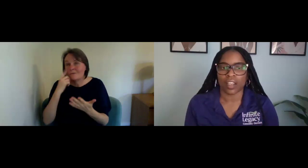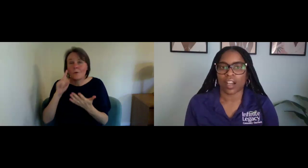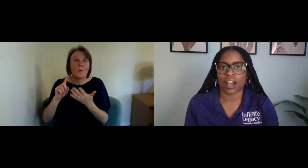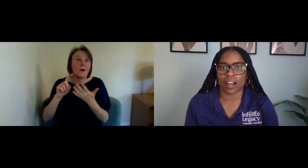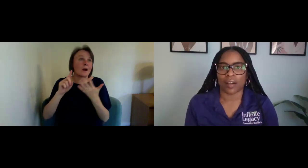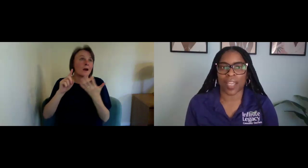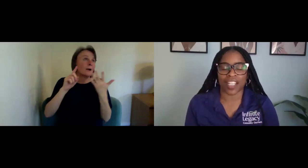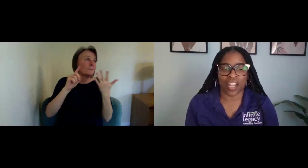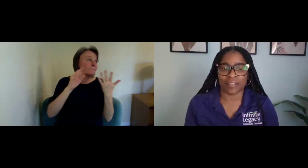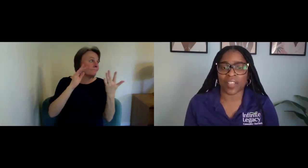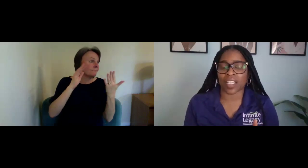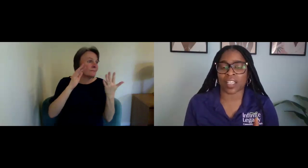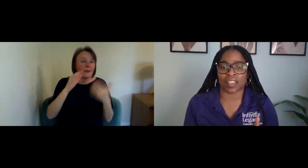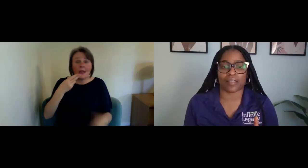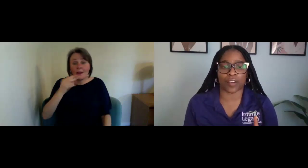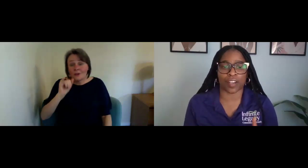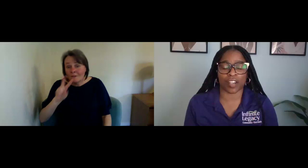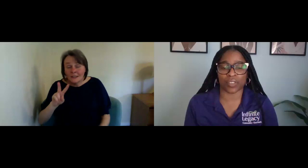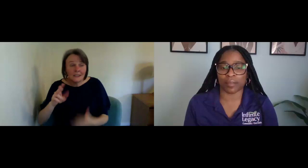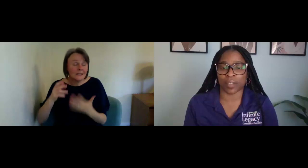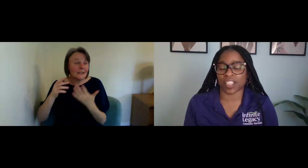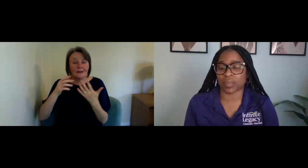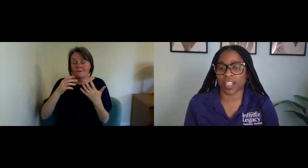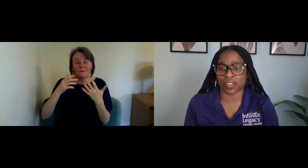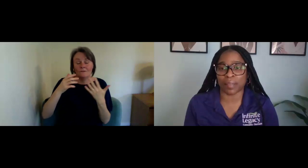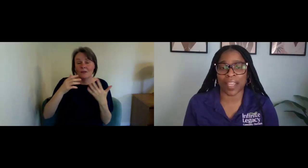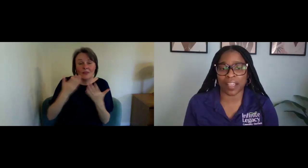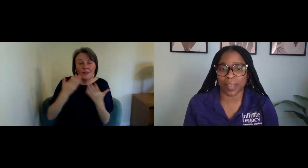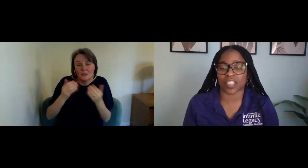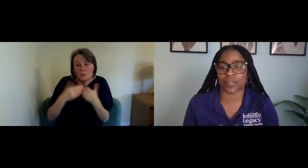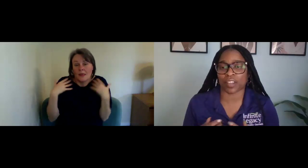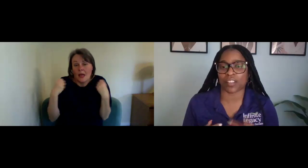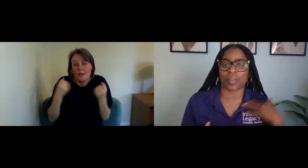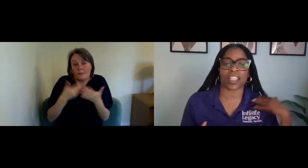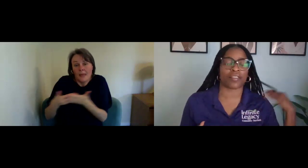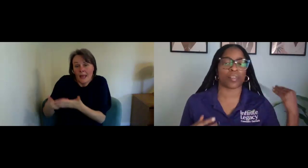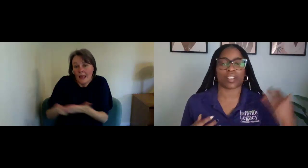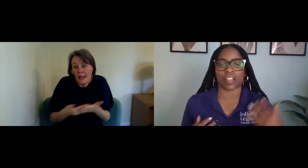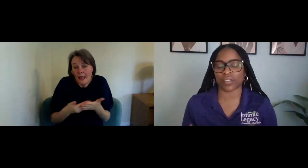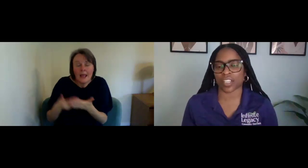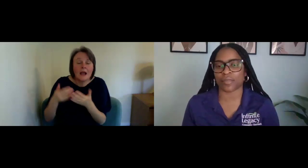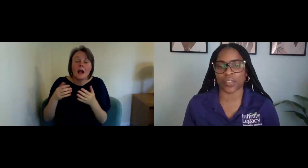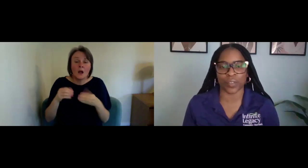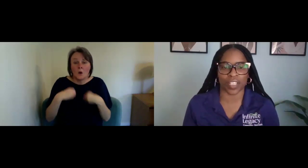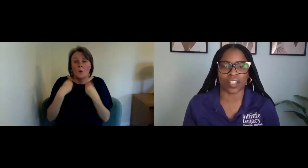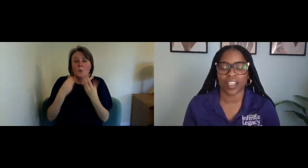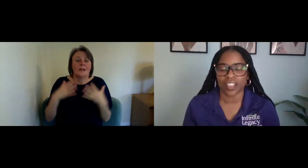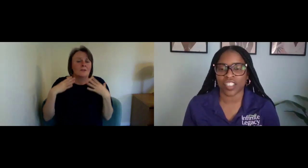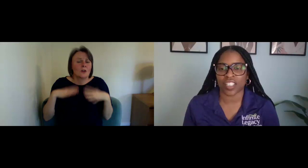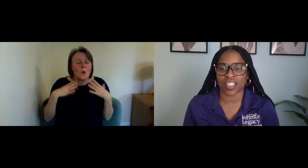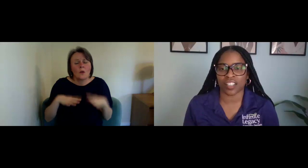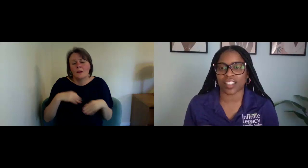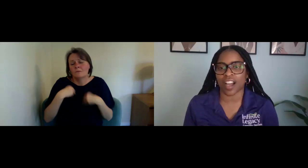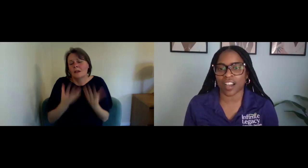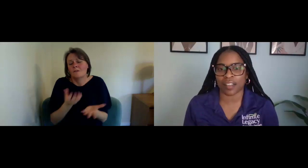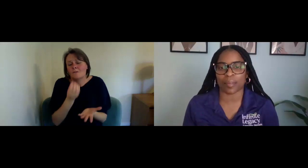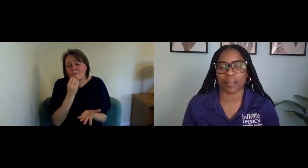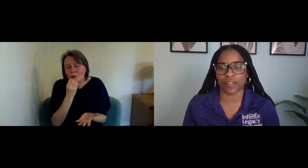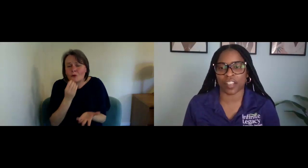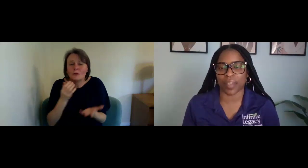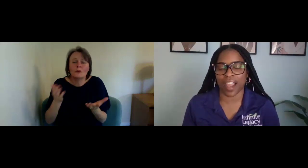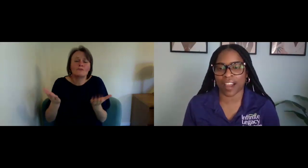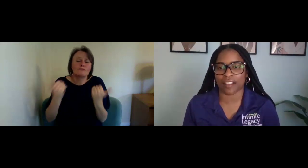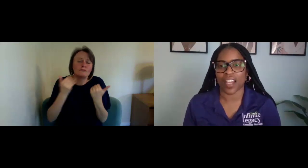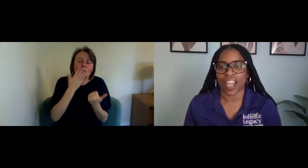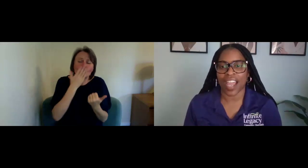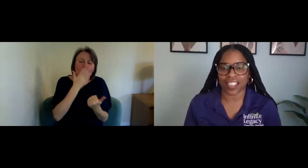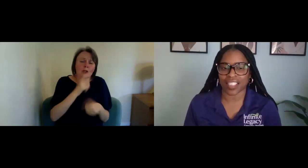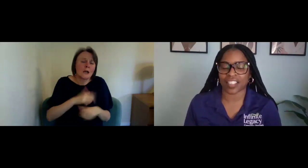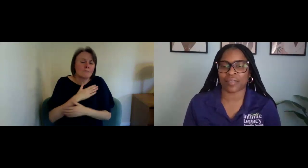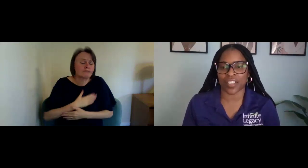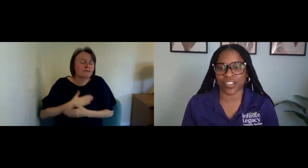for HIV, for -- for things with healthy babies and we give them clothing, food, and just a good time for them to have access